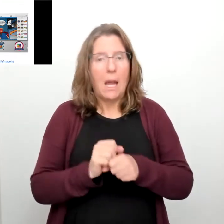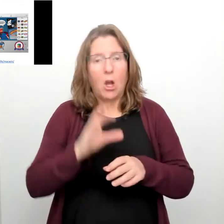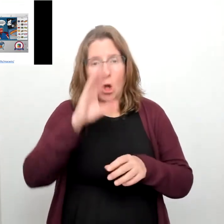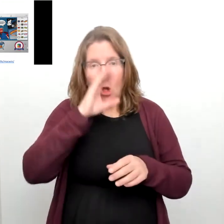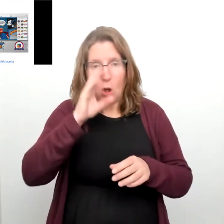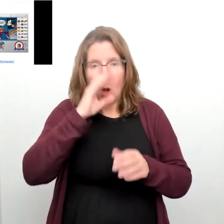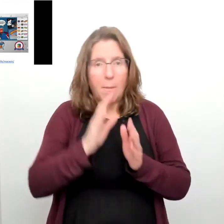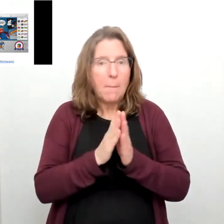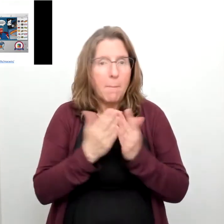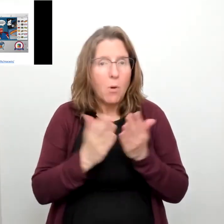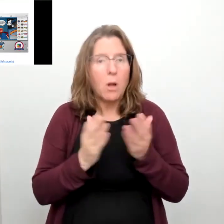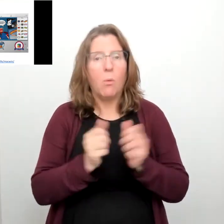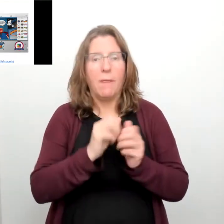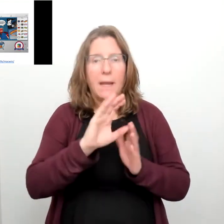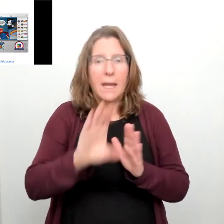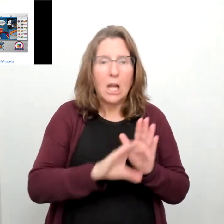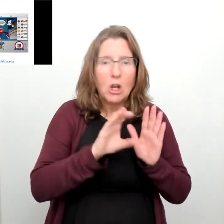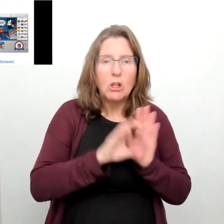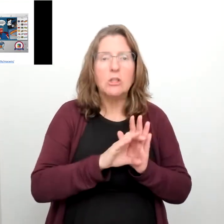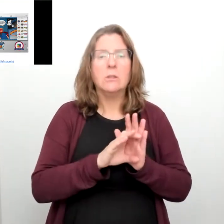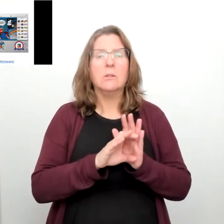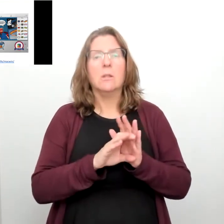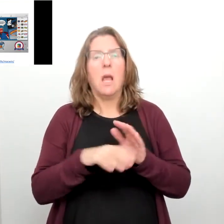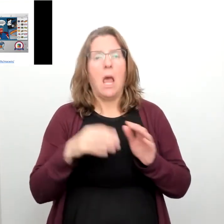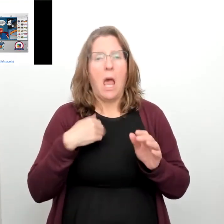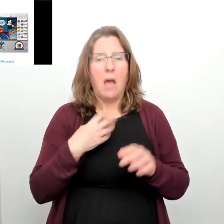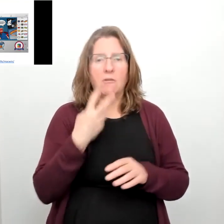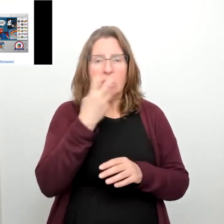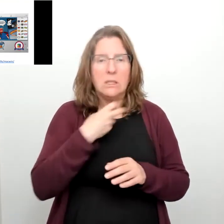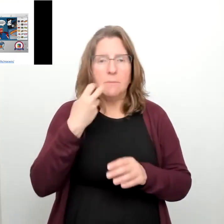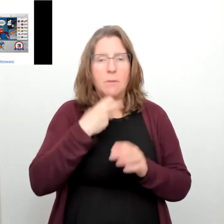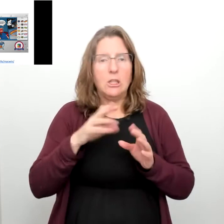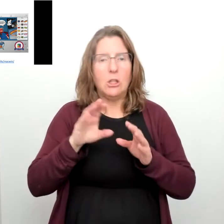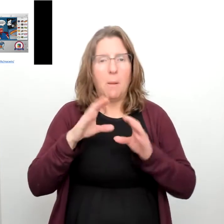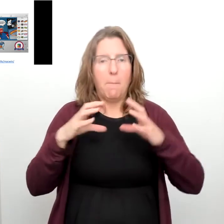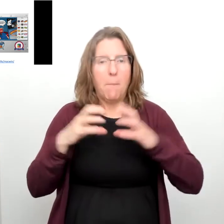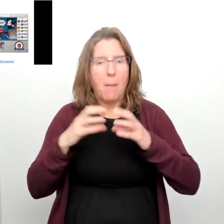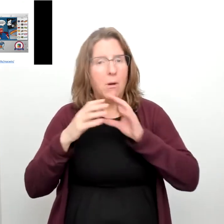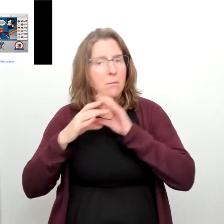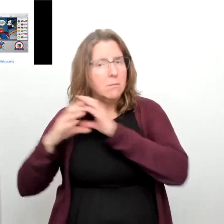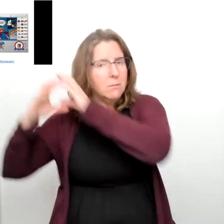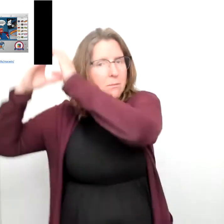You can create comic books. The characters have their own speech bubbles.